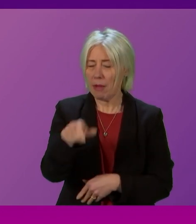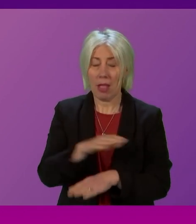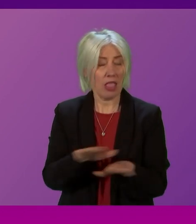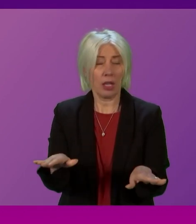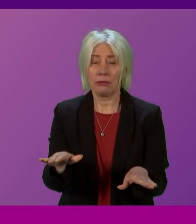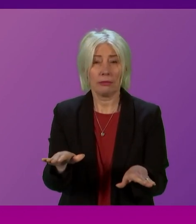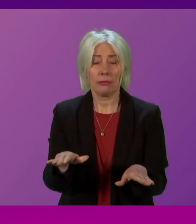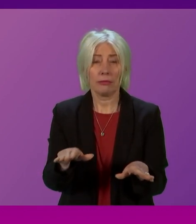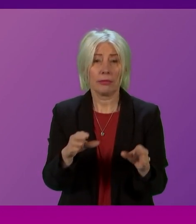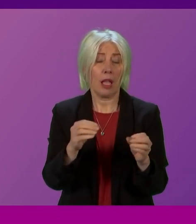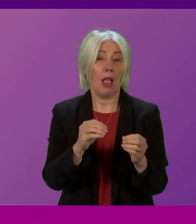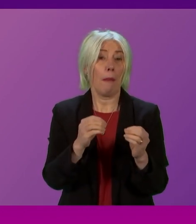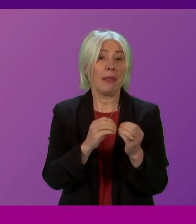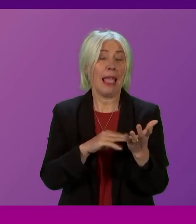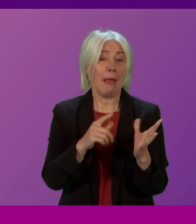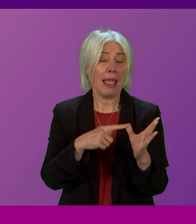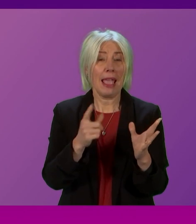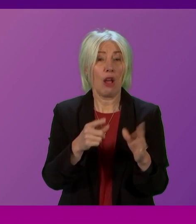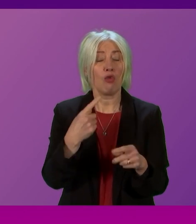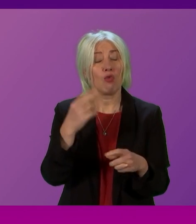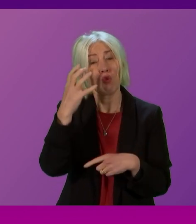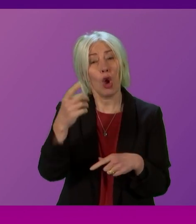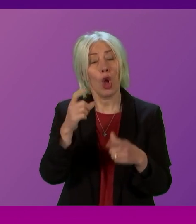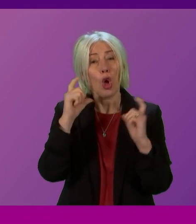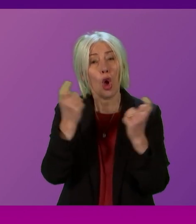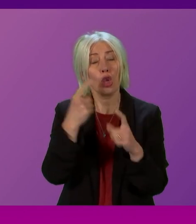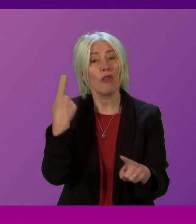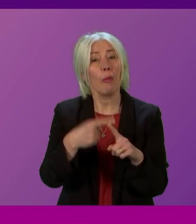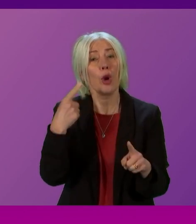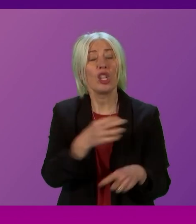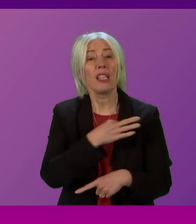The BMA and the Royal College of Emergency Medicine have both said that the crisis is